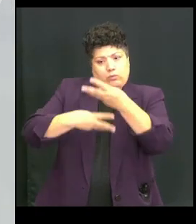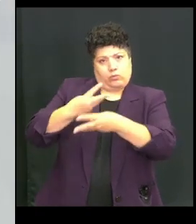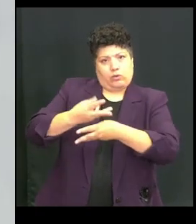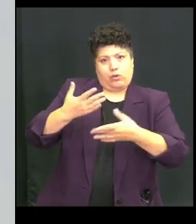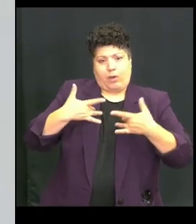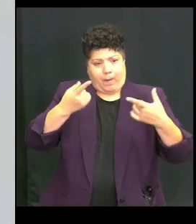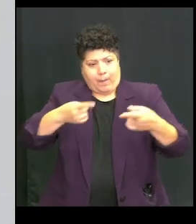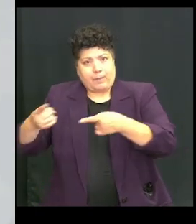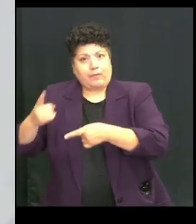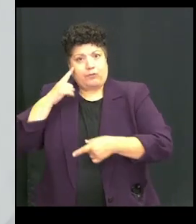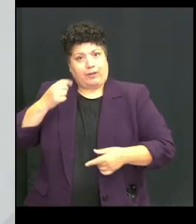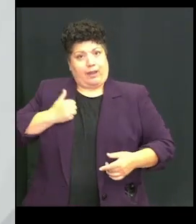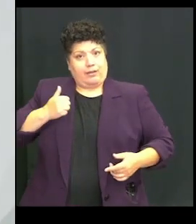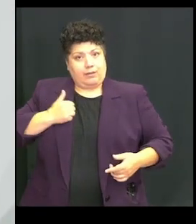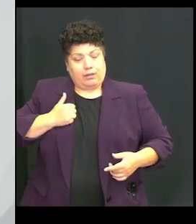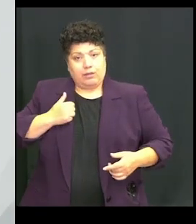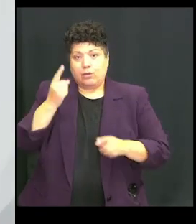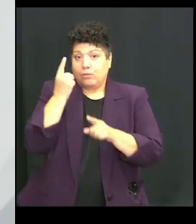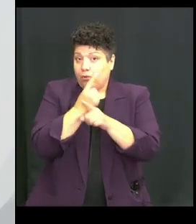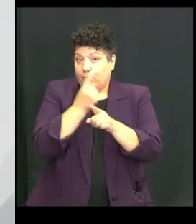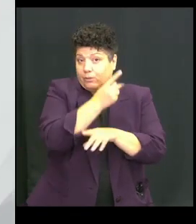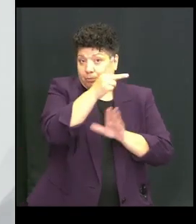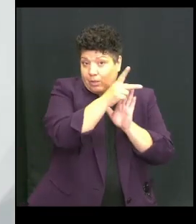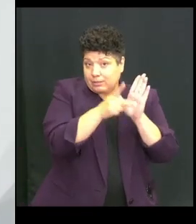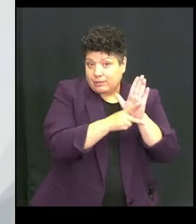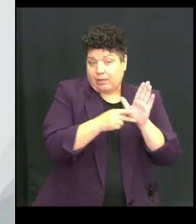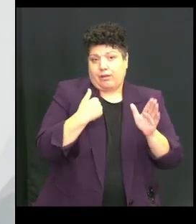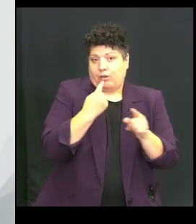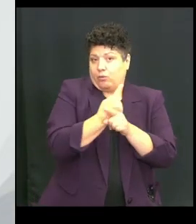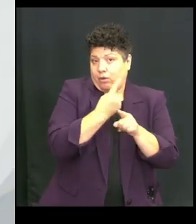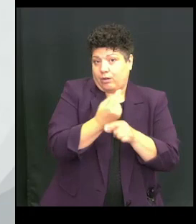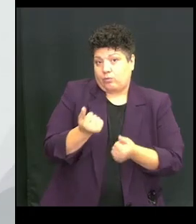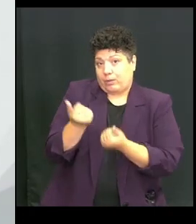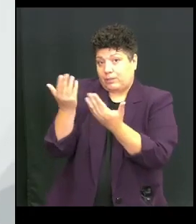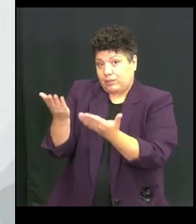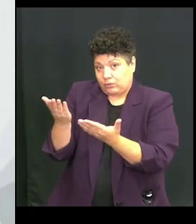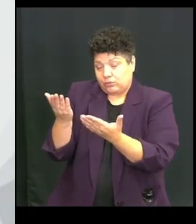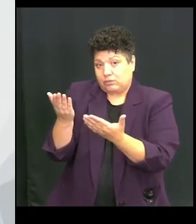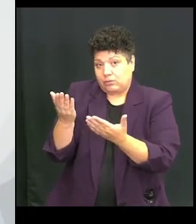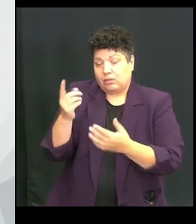that we can make the right policies and provide the right recommendations to government